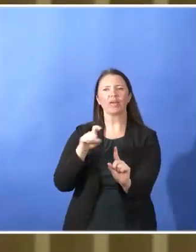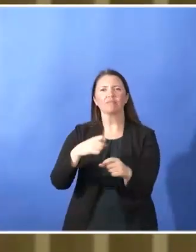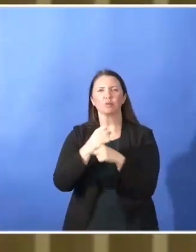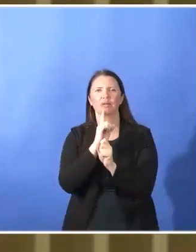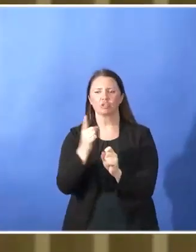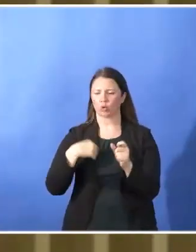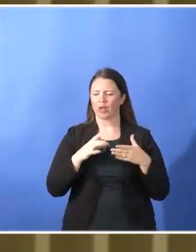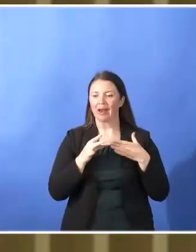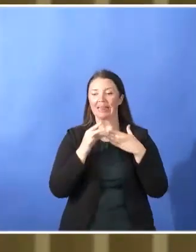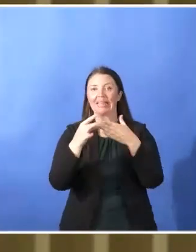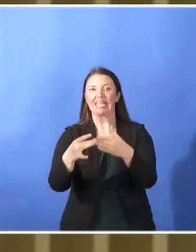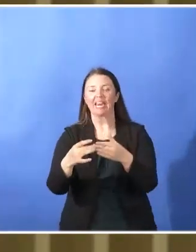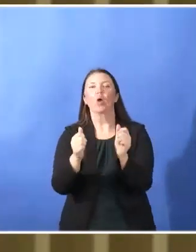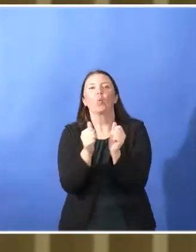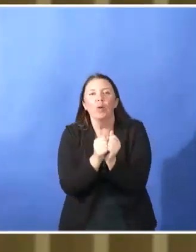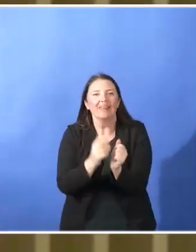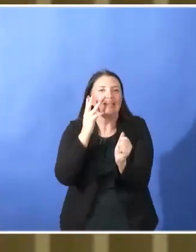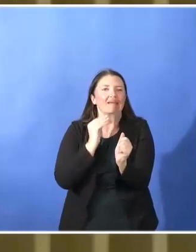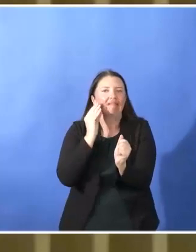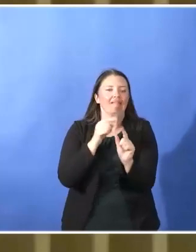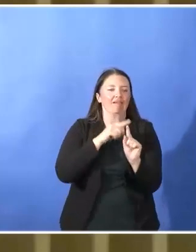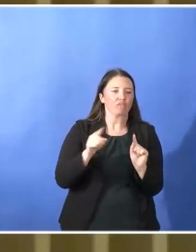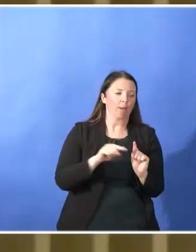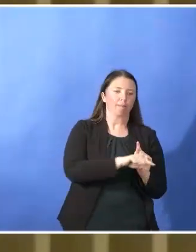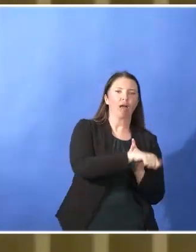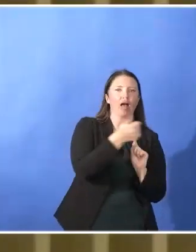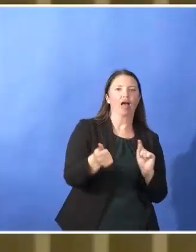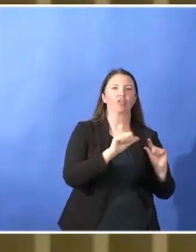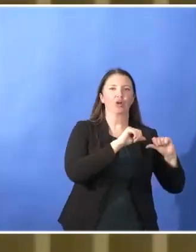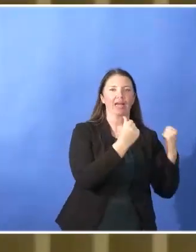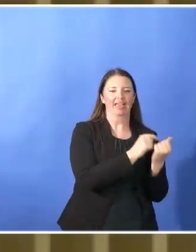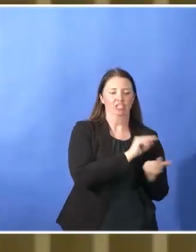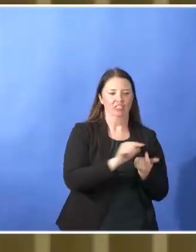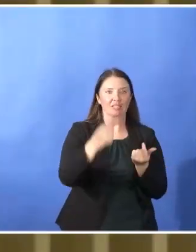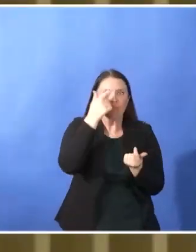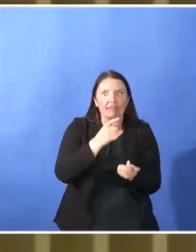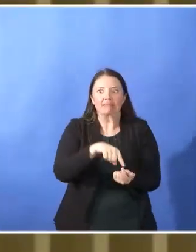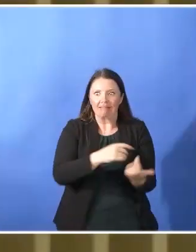SCIENTISTS TO HELP INFORM THIS.